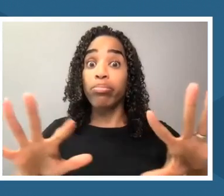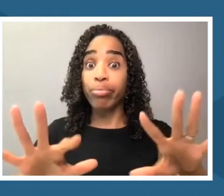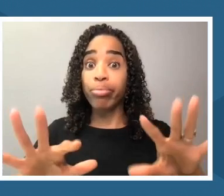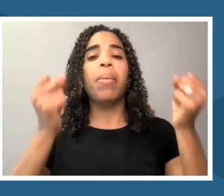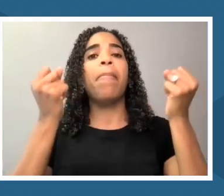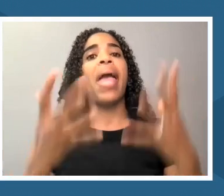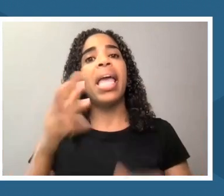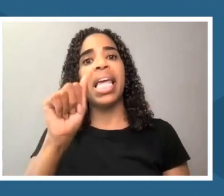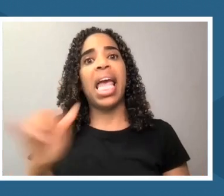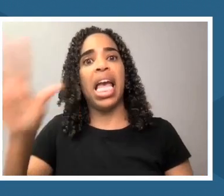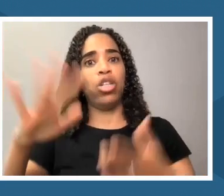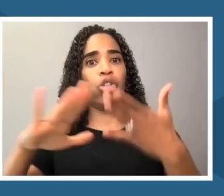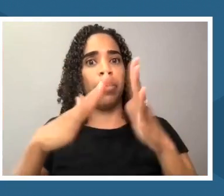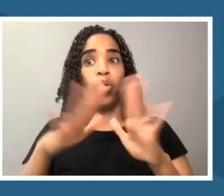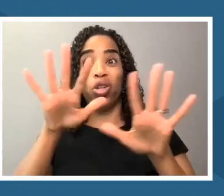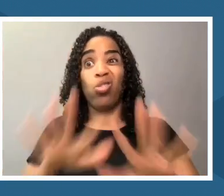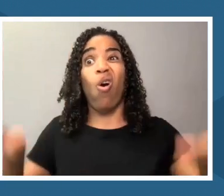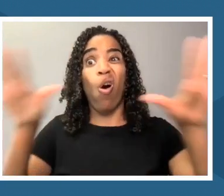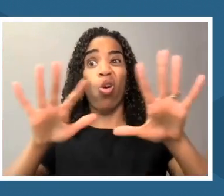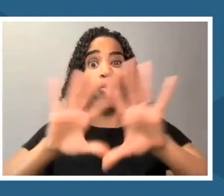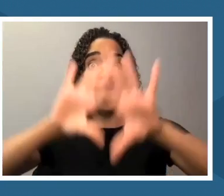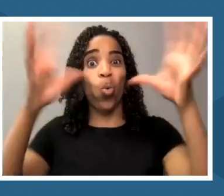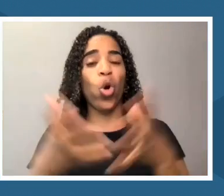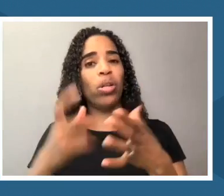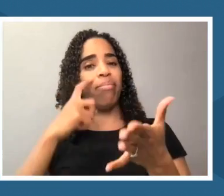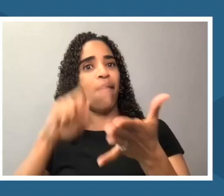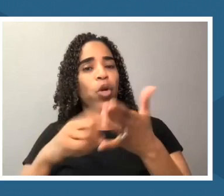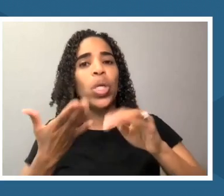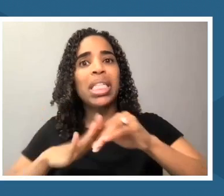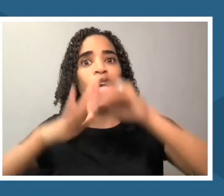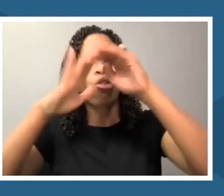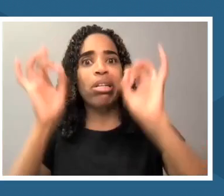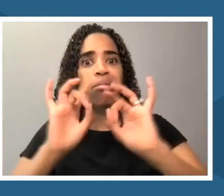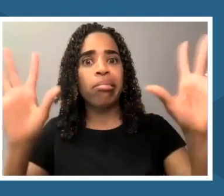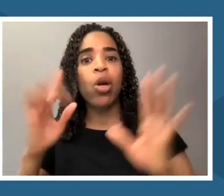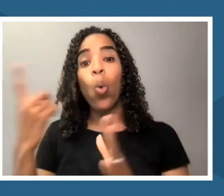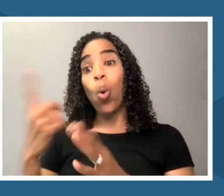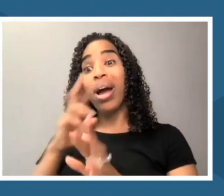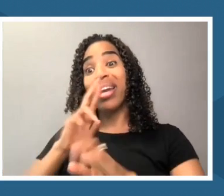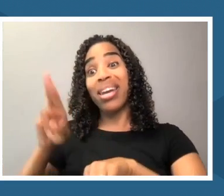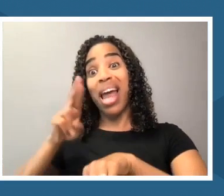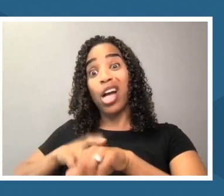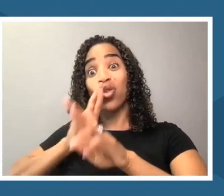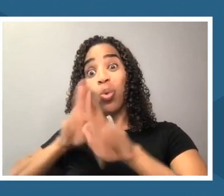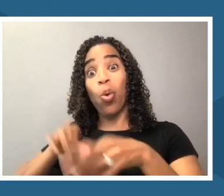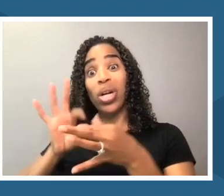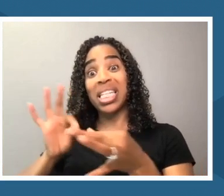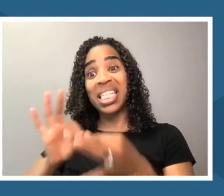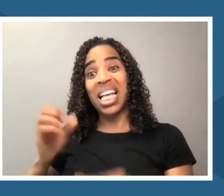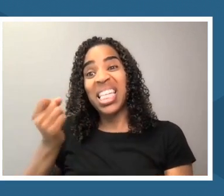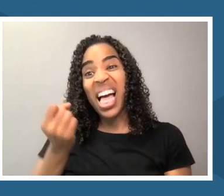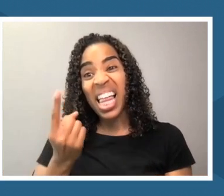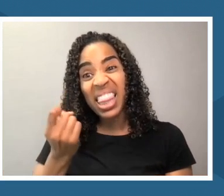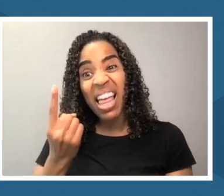experienced an uptick in violence with one national report finding over 11 000